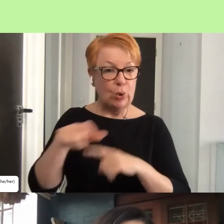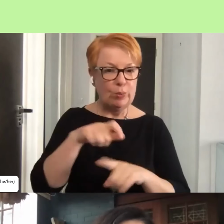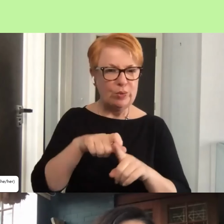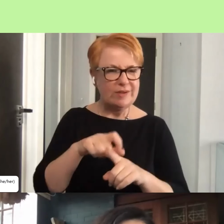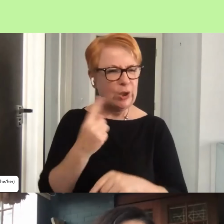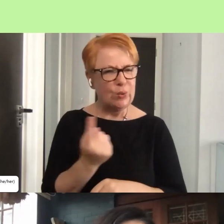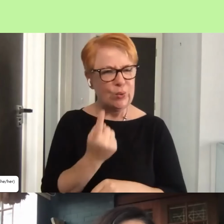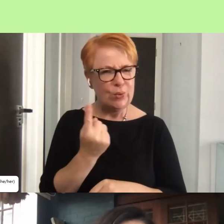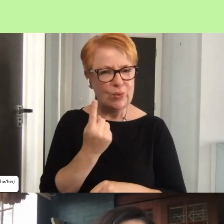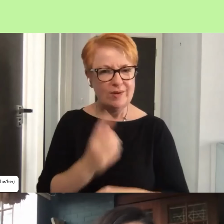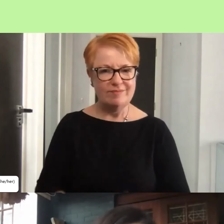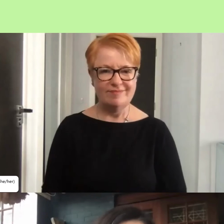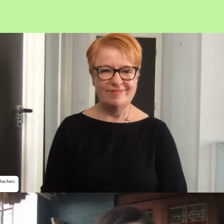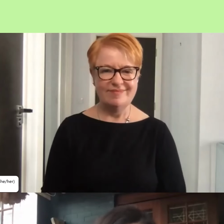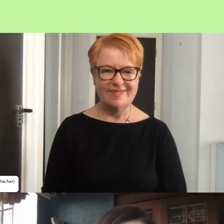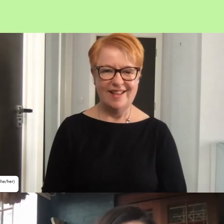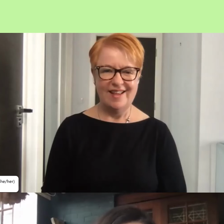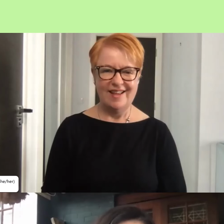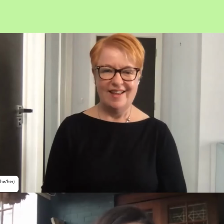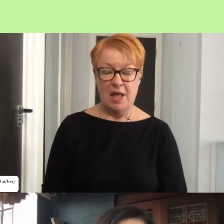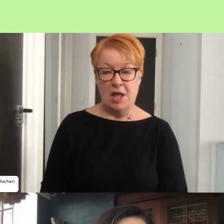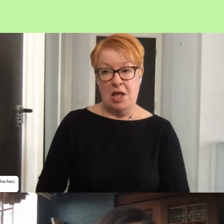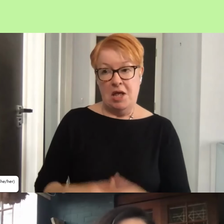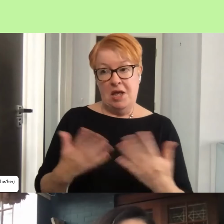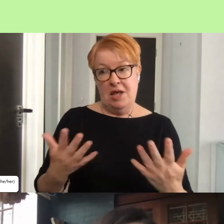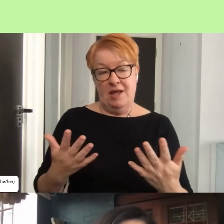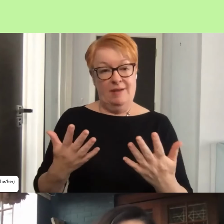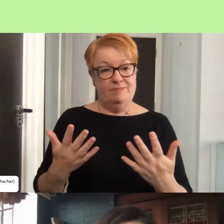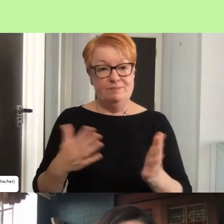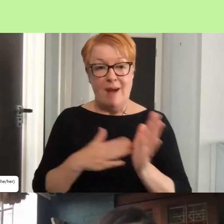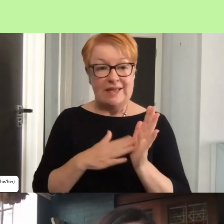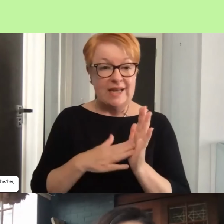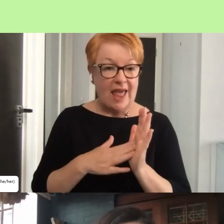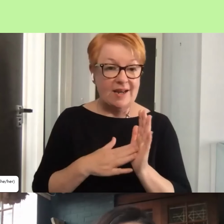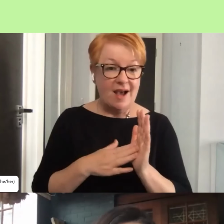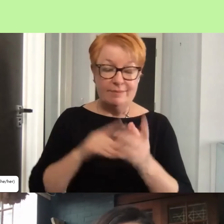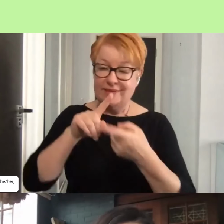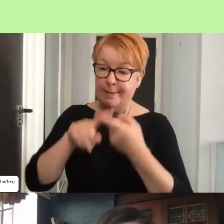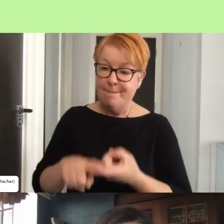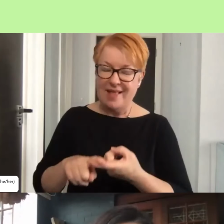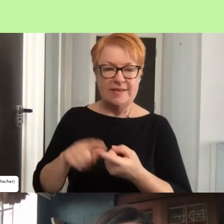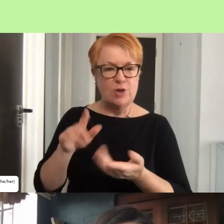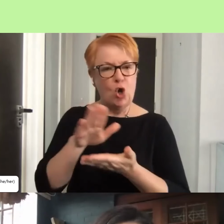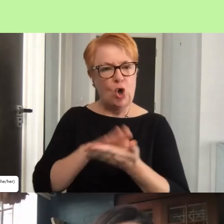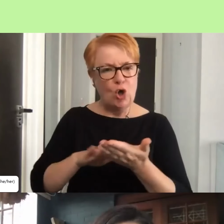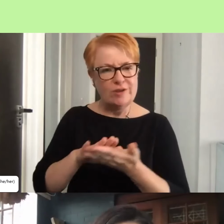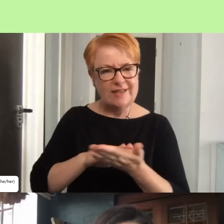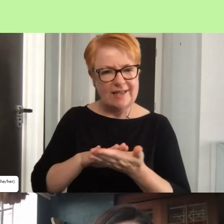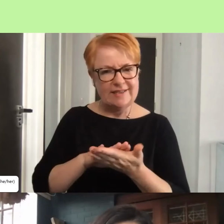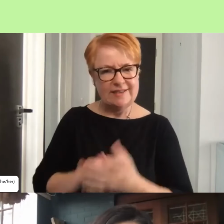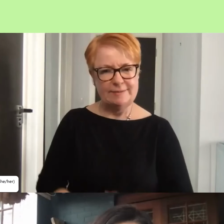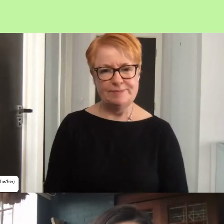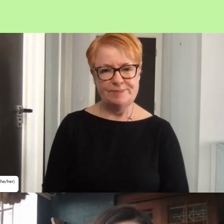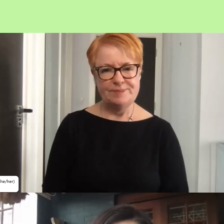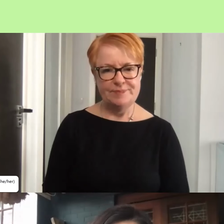It depends on the context, I think. So sometimes I really, and also thinking about attention and how to redirect attention.